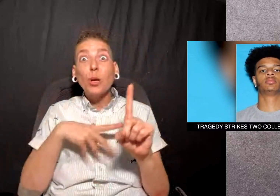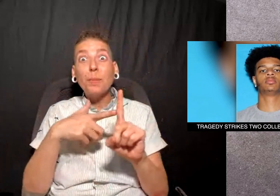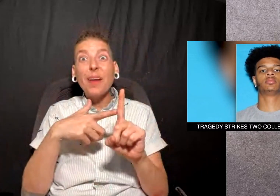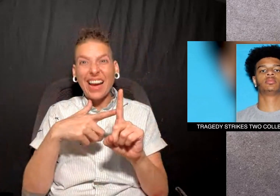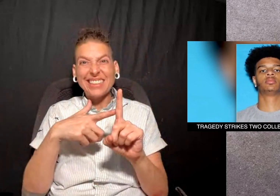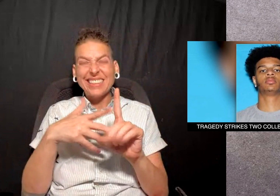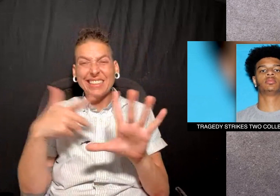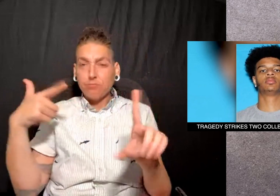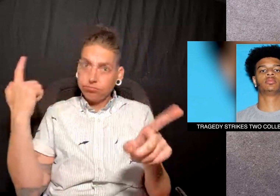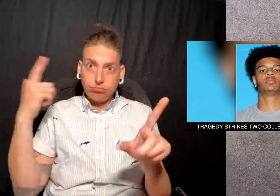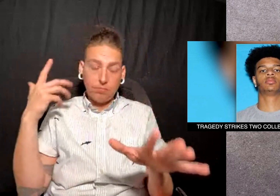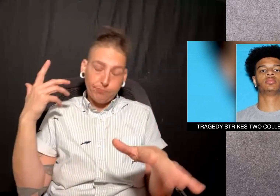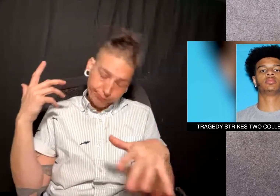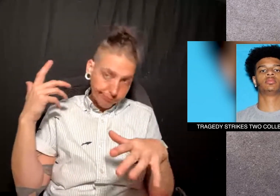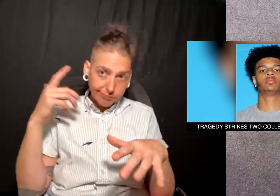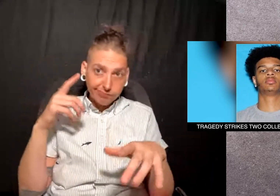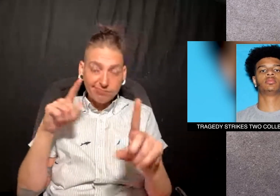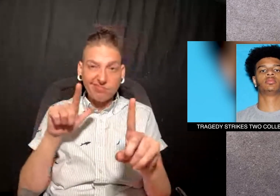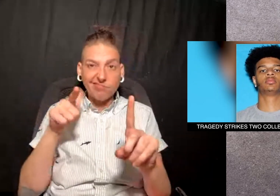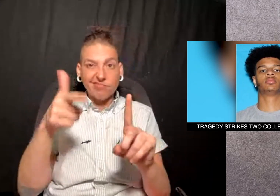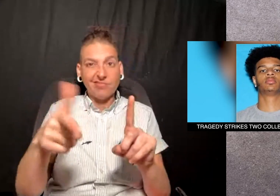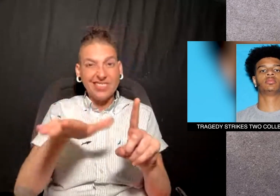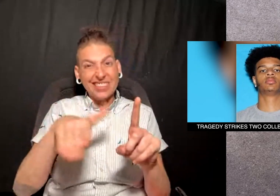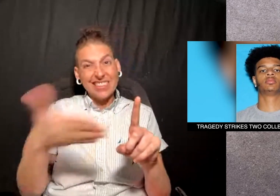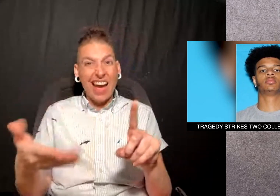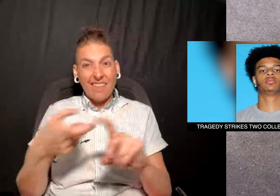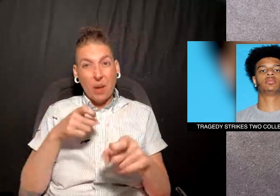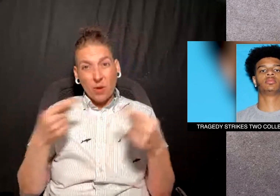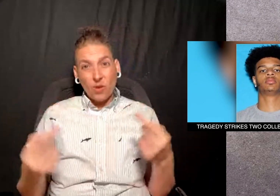a woman was hit and later died from her wounds